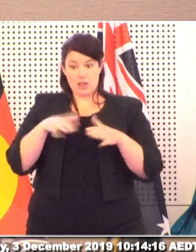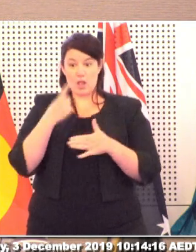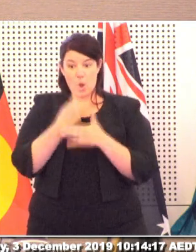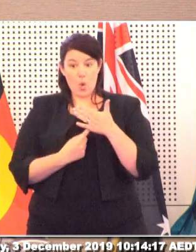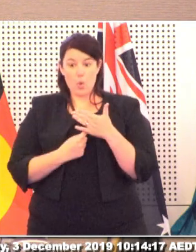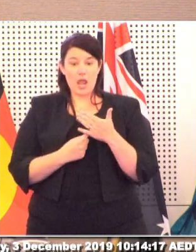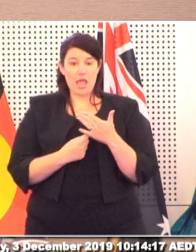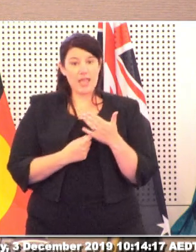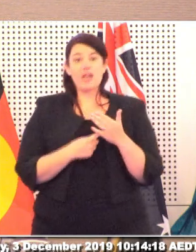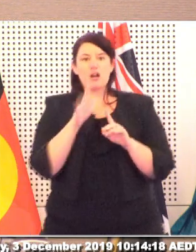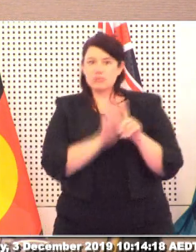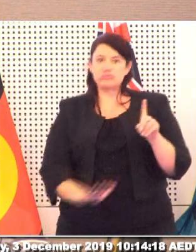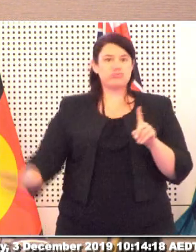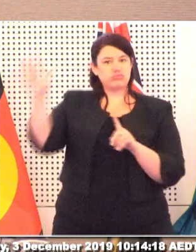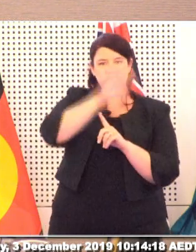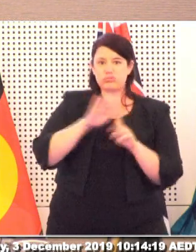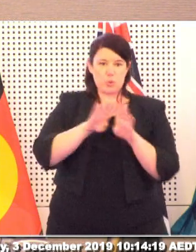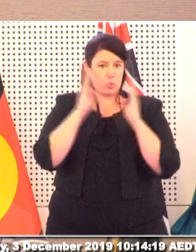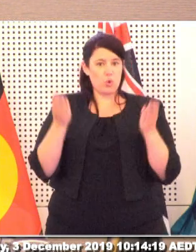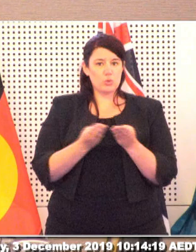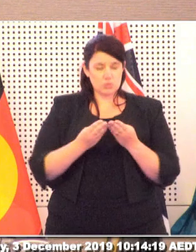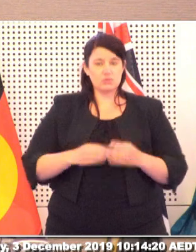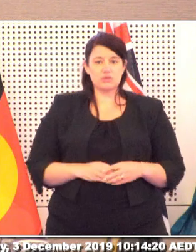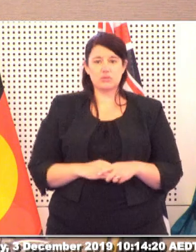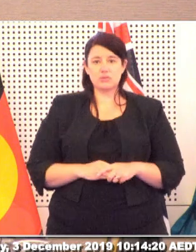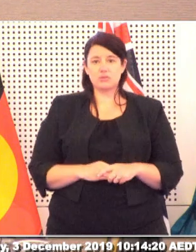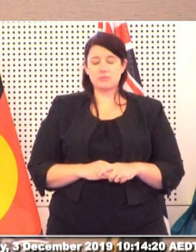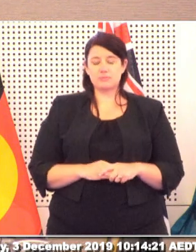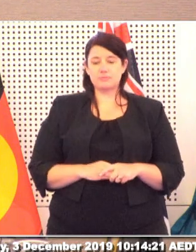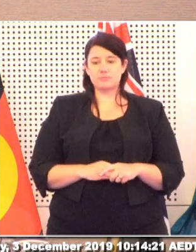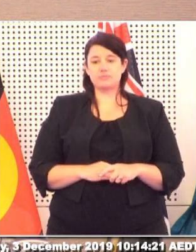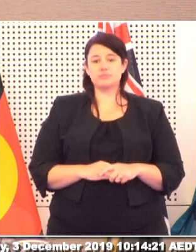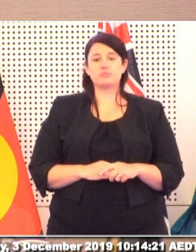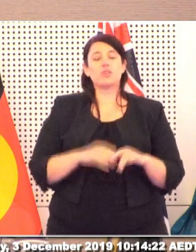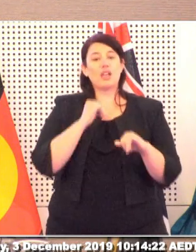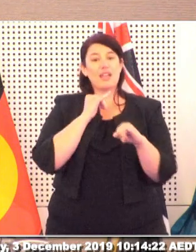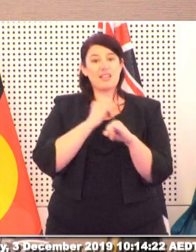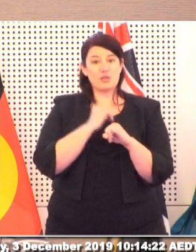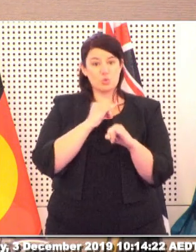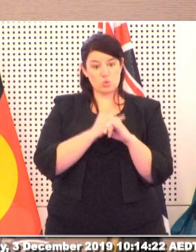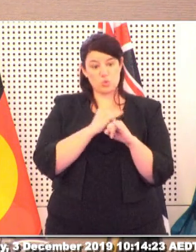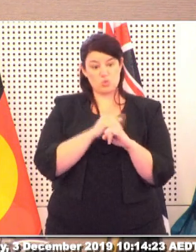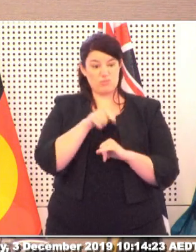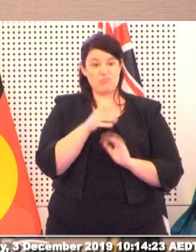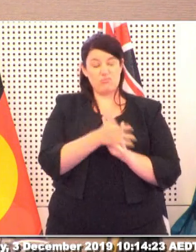Institutions are more places where all aspects of the lives of the residents took